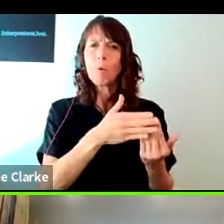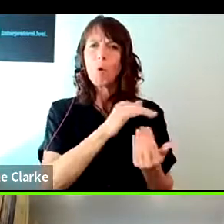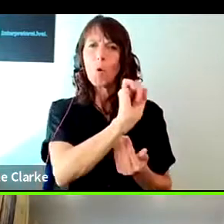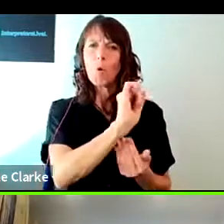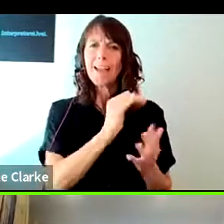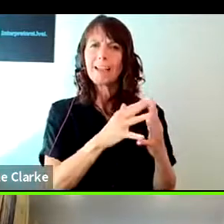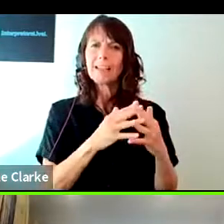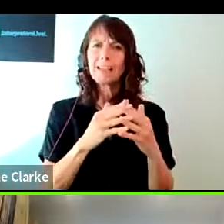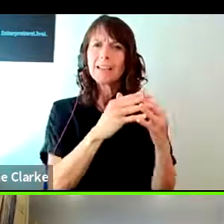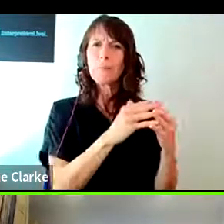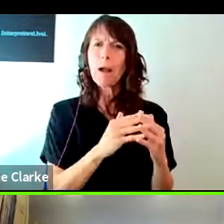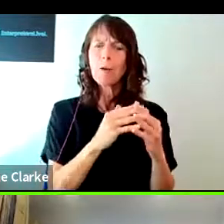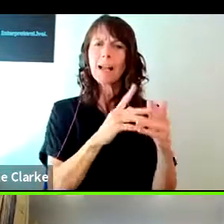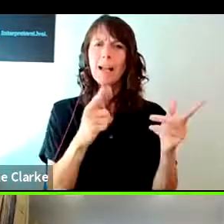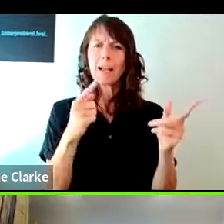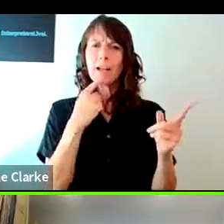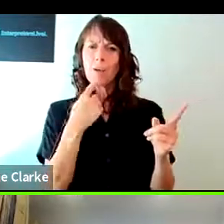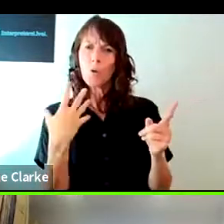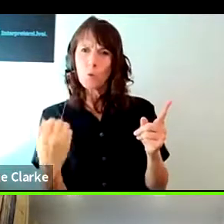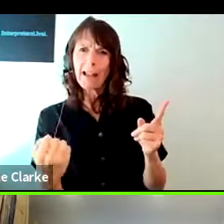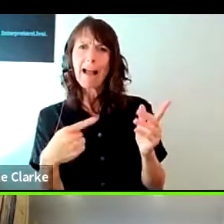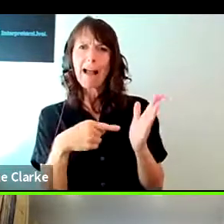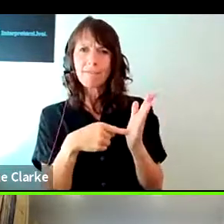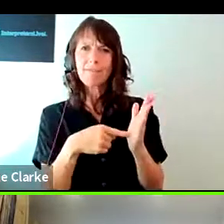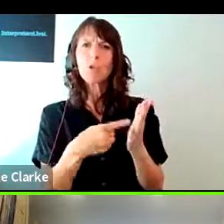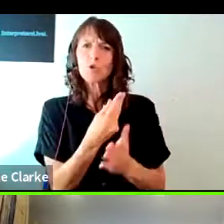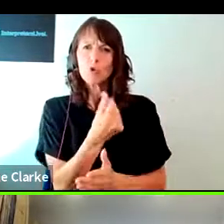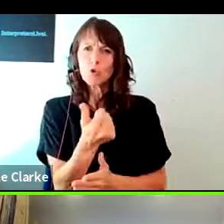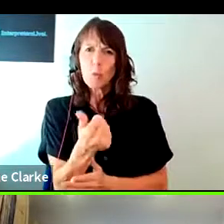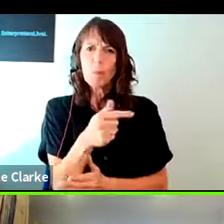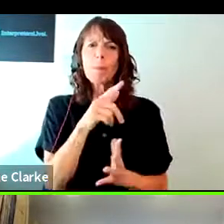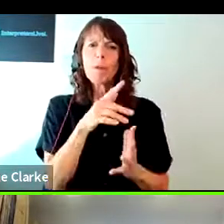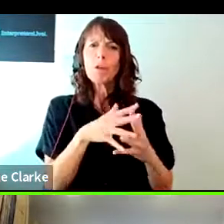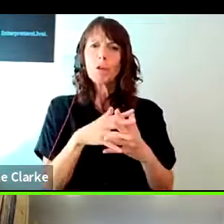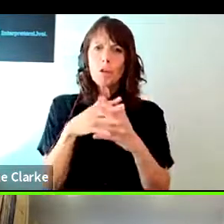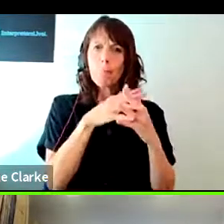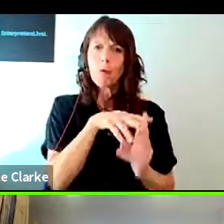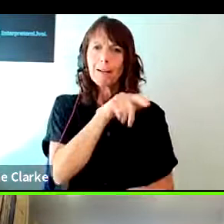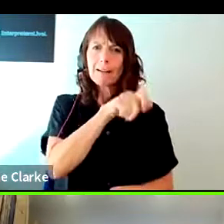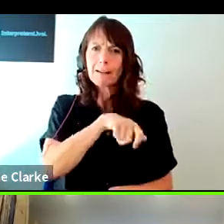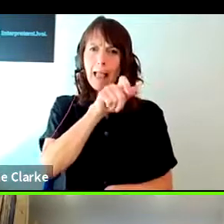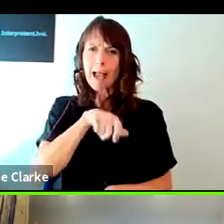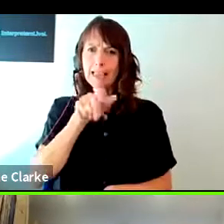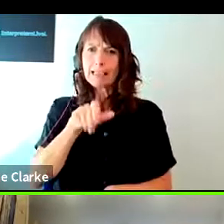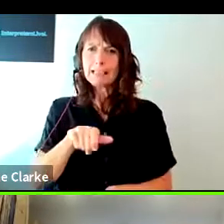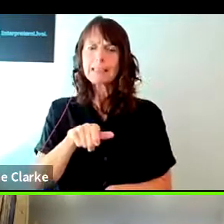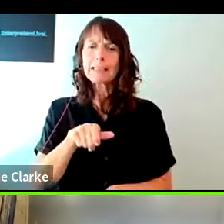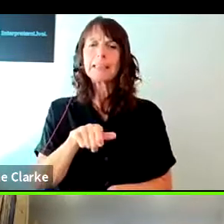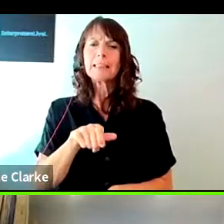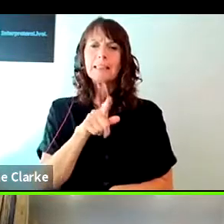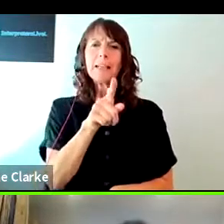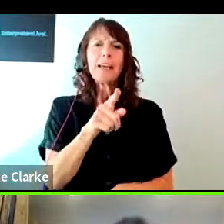been through a lawsuit. They weren't a client before they got sued, hesitating to